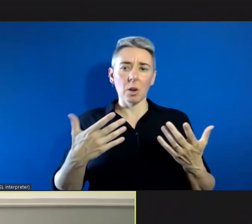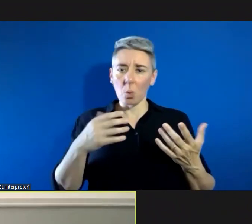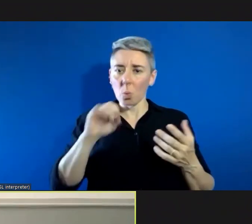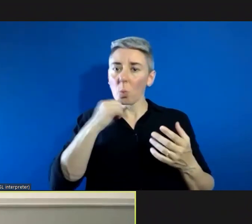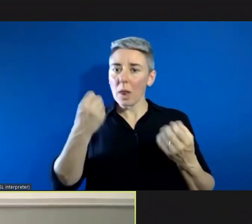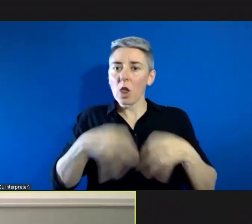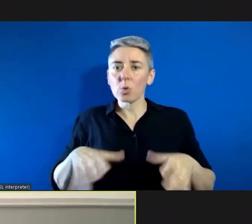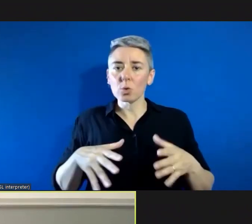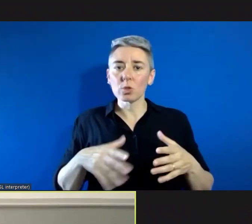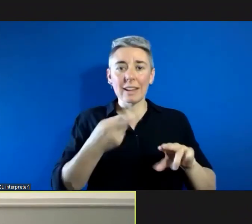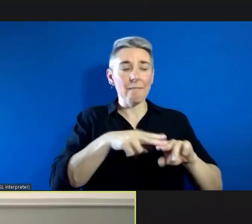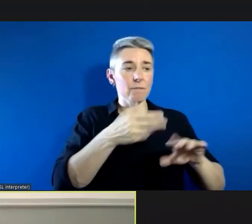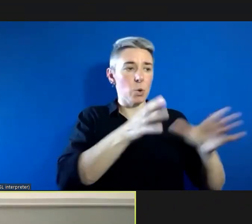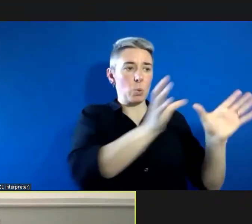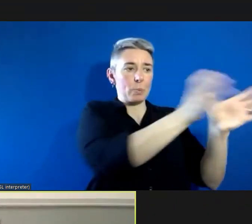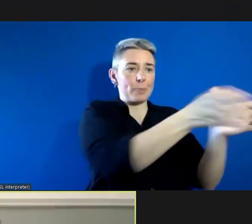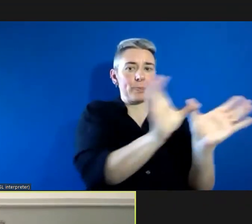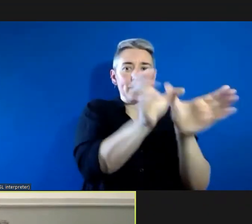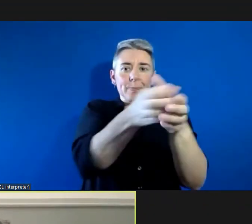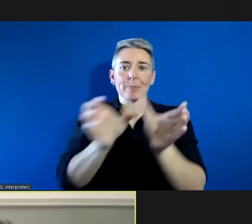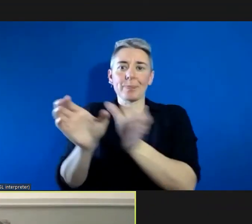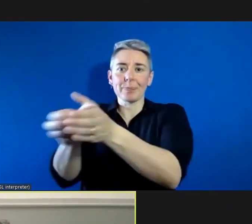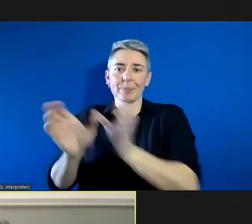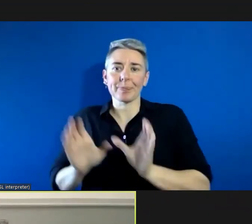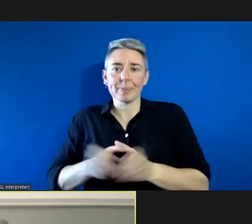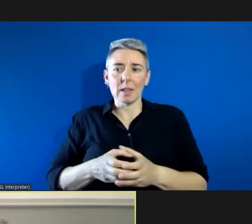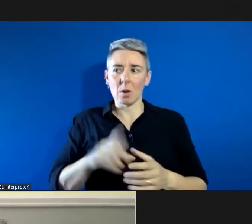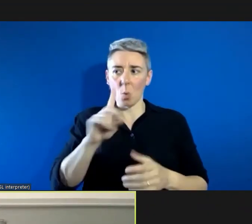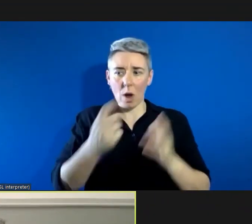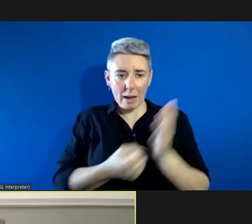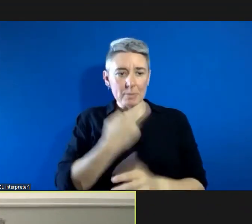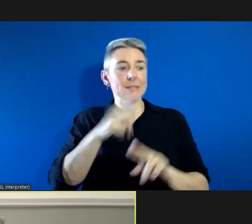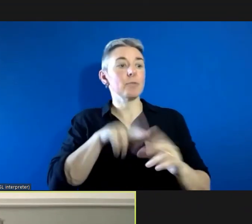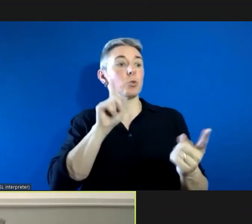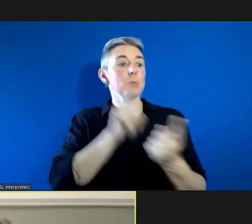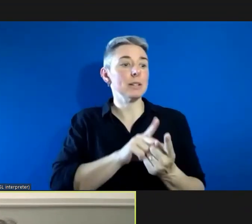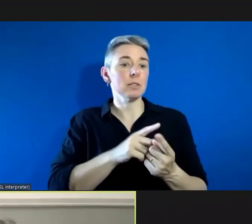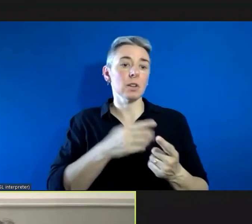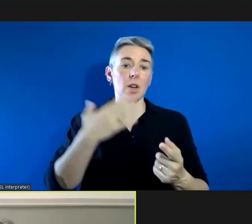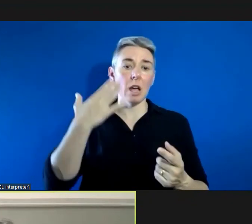do we do when we meet a disabled wheelchair user, who happens to be a woman, who cares about climate